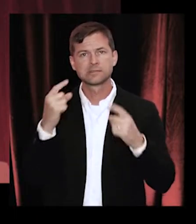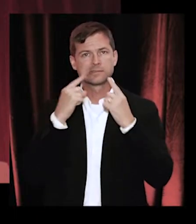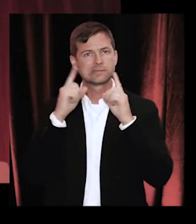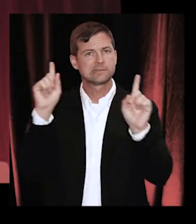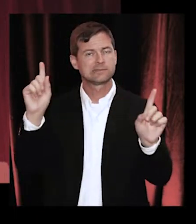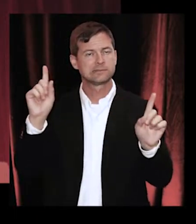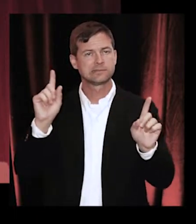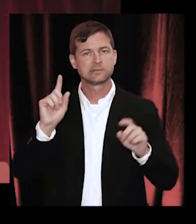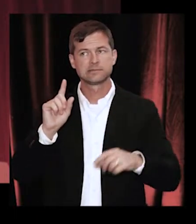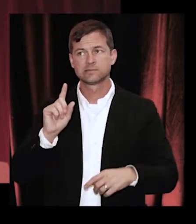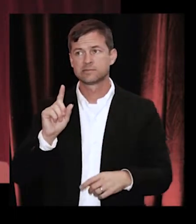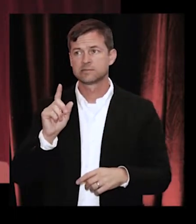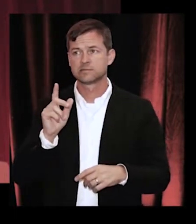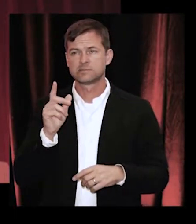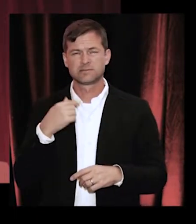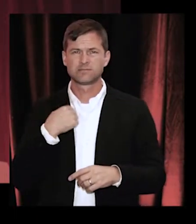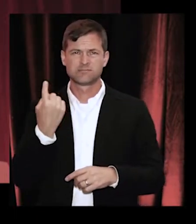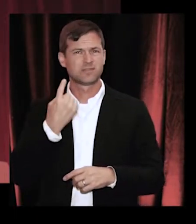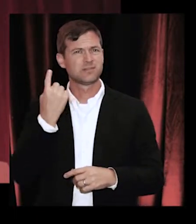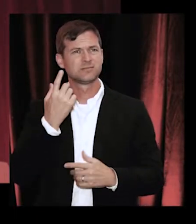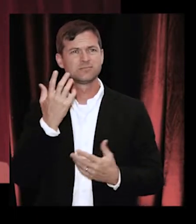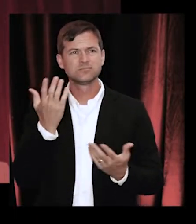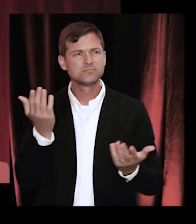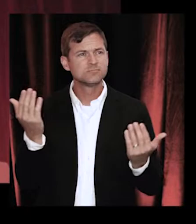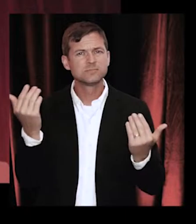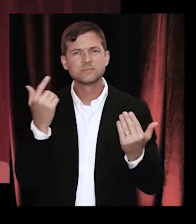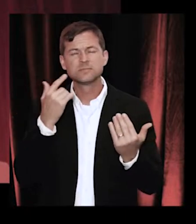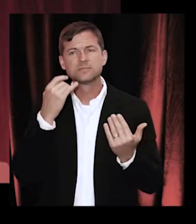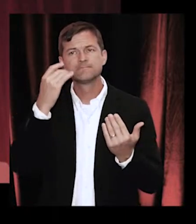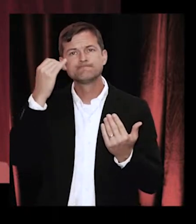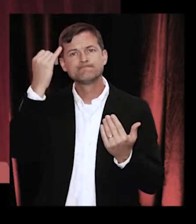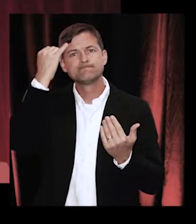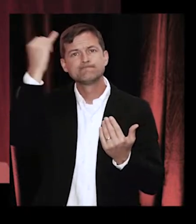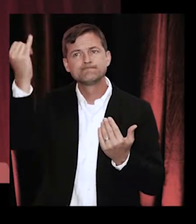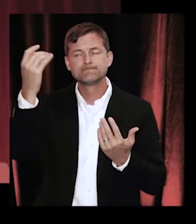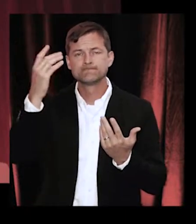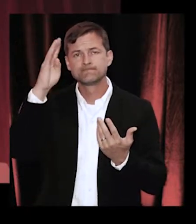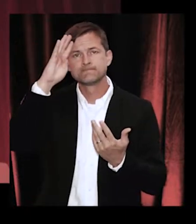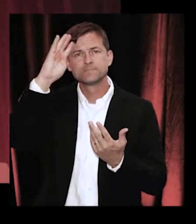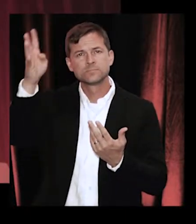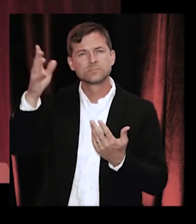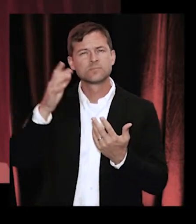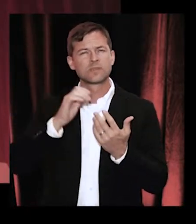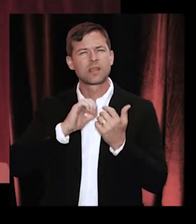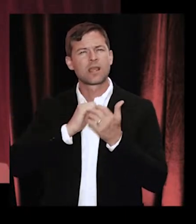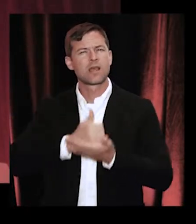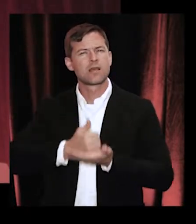And I am continually looking for innovative ways to help Alabama's economy and vital